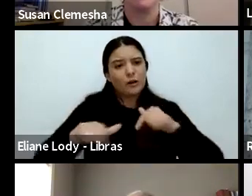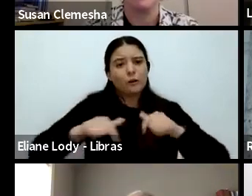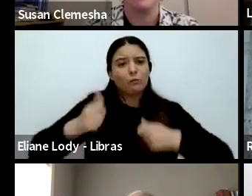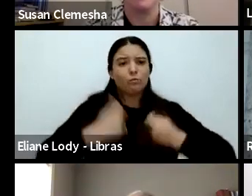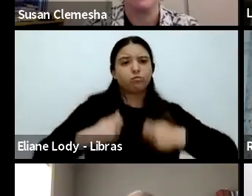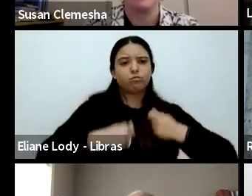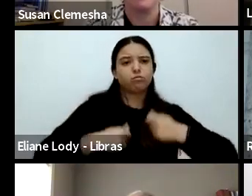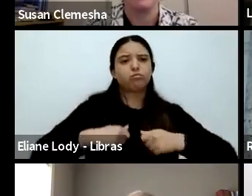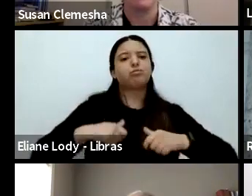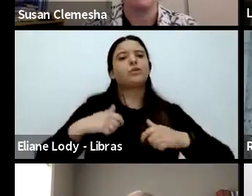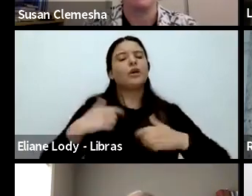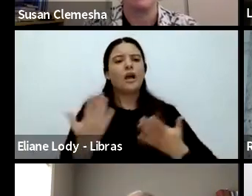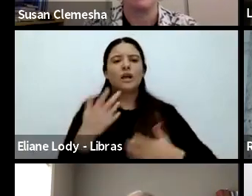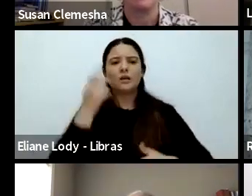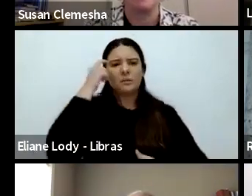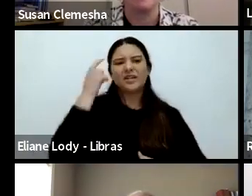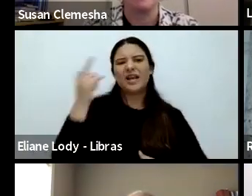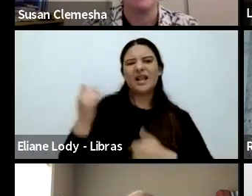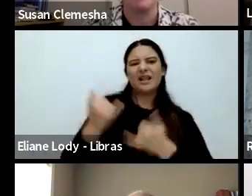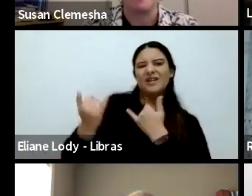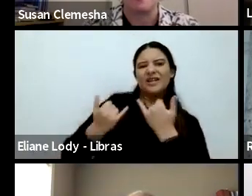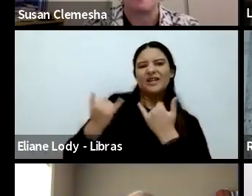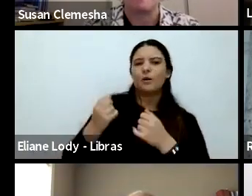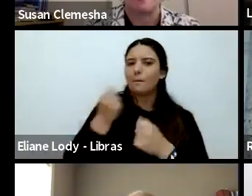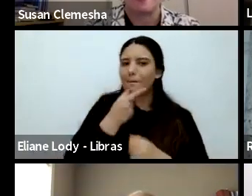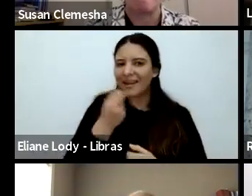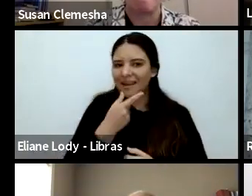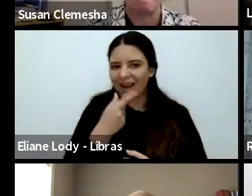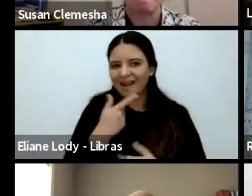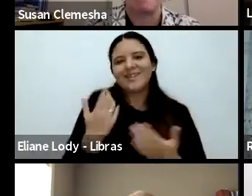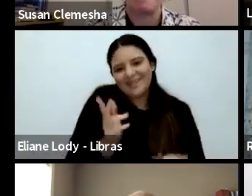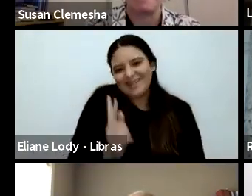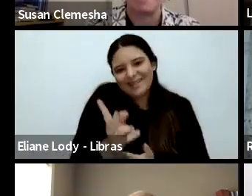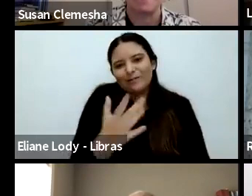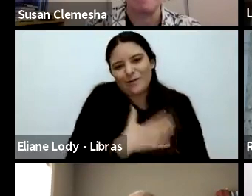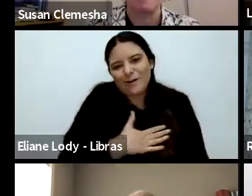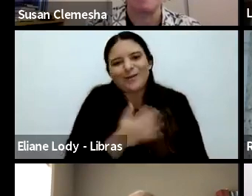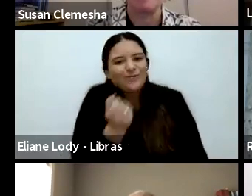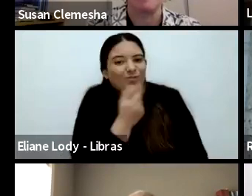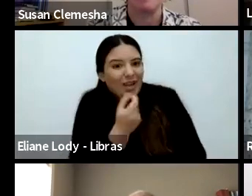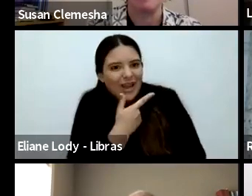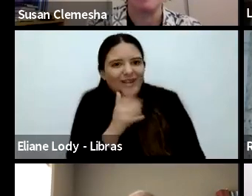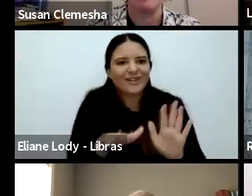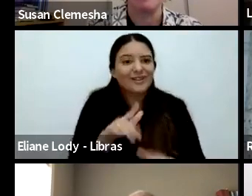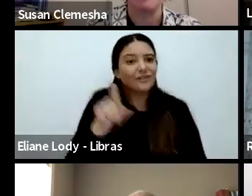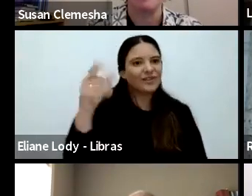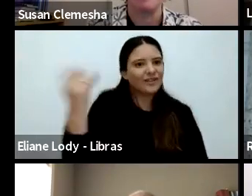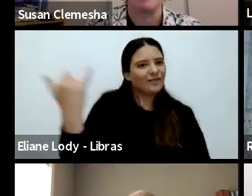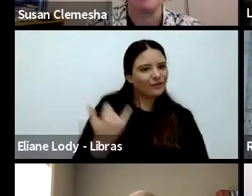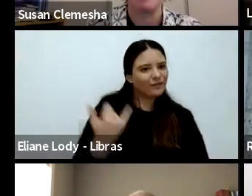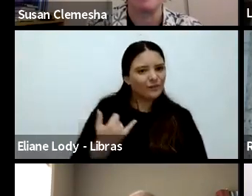people people think that I am just people think that I'm just joking because I don't come. ome up so it's great day ome up so it's great that you said that because now they will